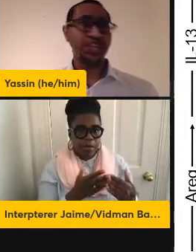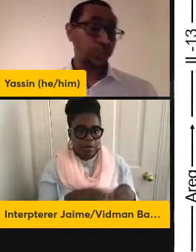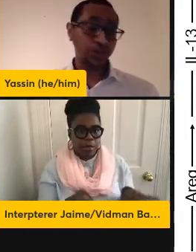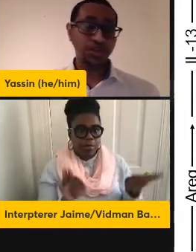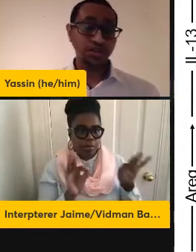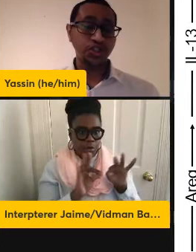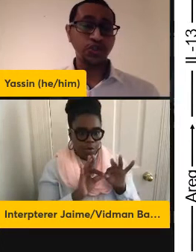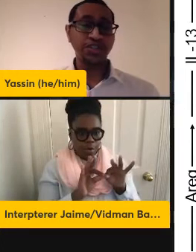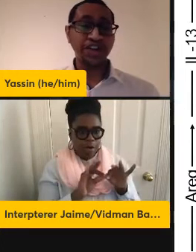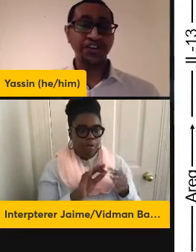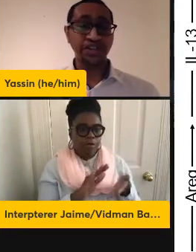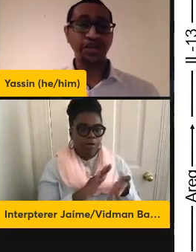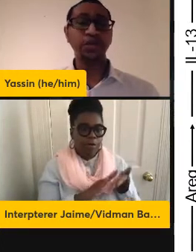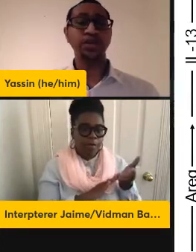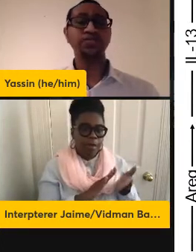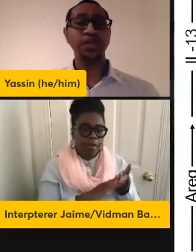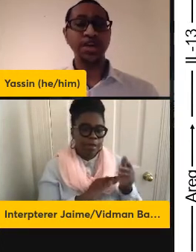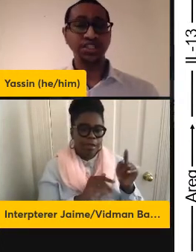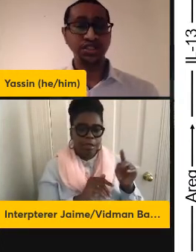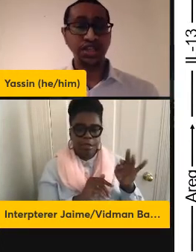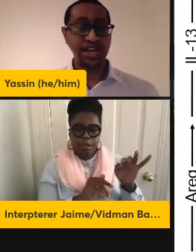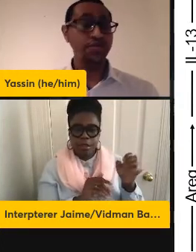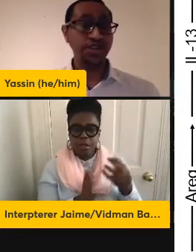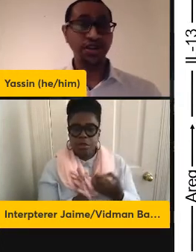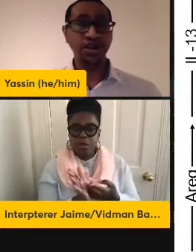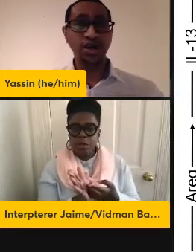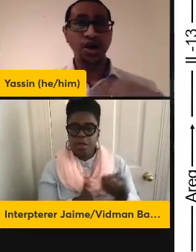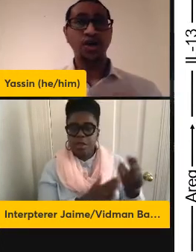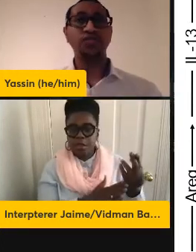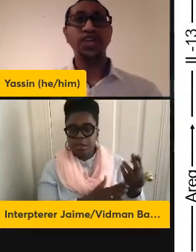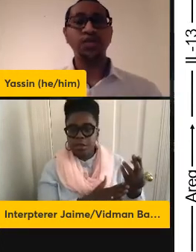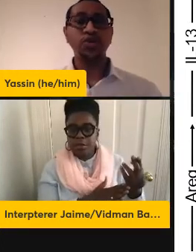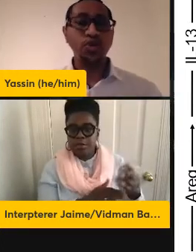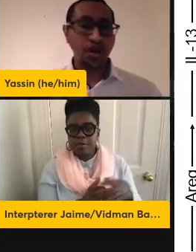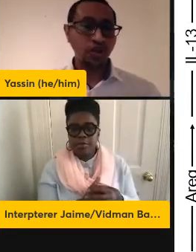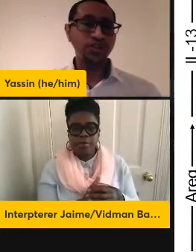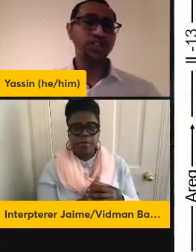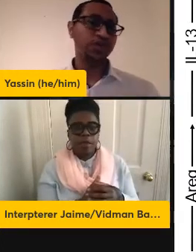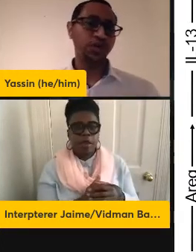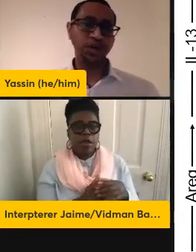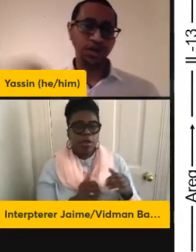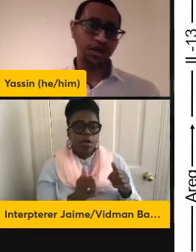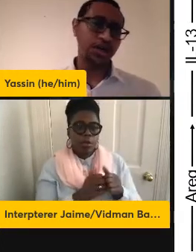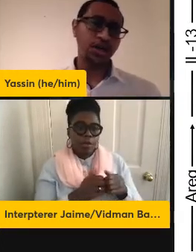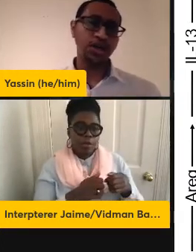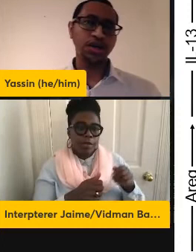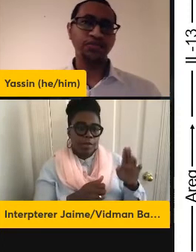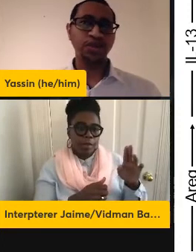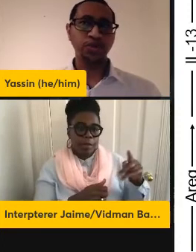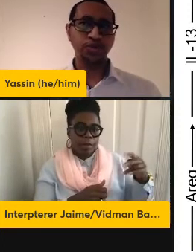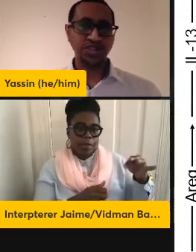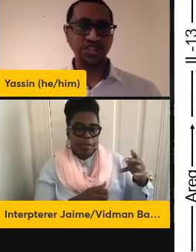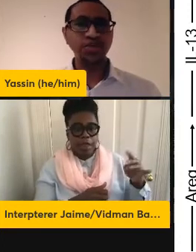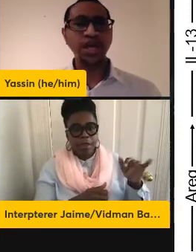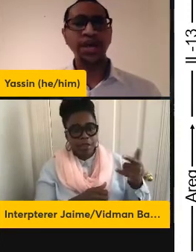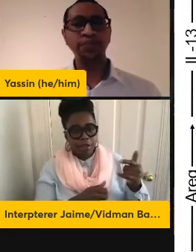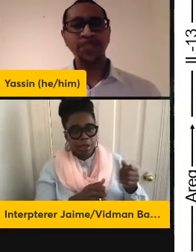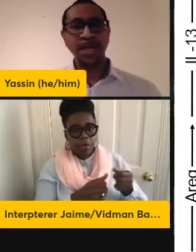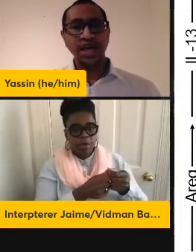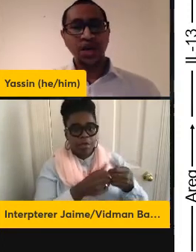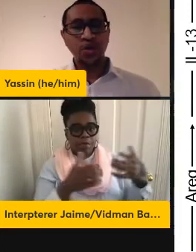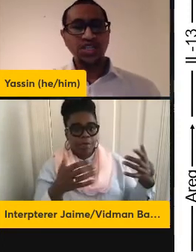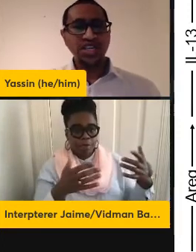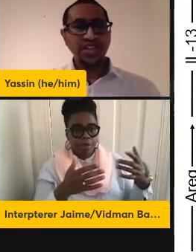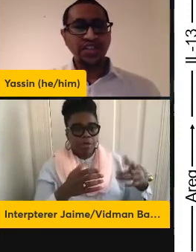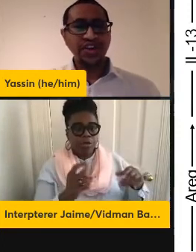tissue tissue integrity, following inflammation and limiting of the immunopathology. Following inflammatory stimuli, we see that